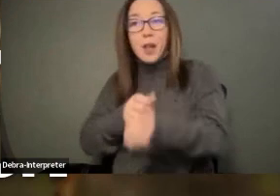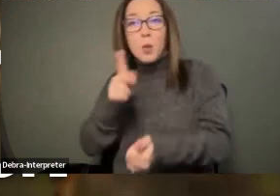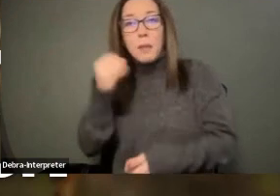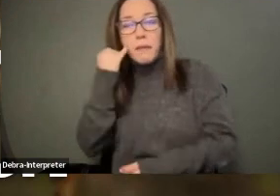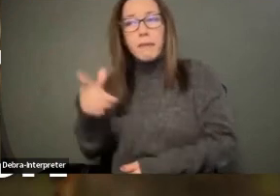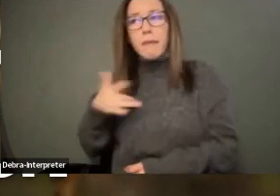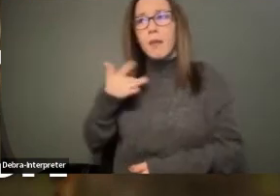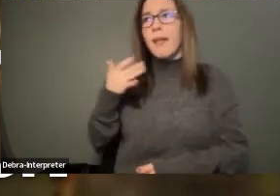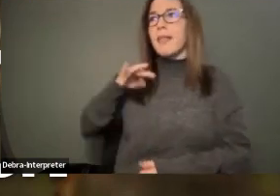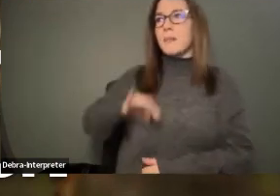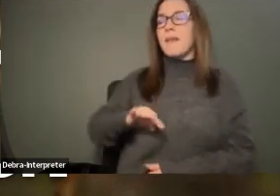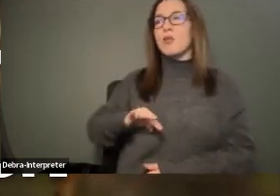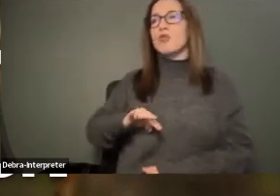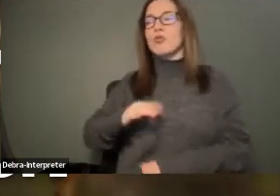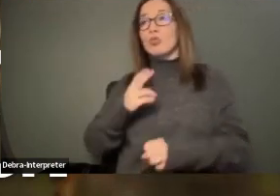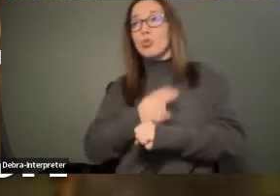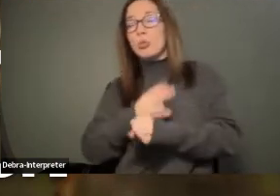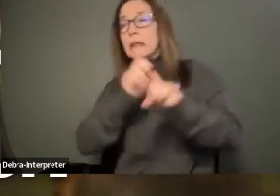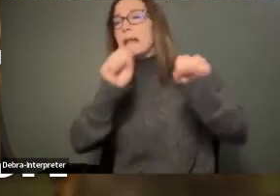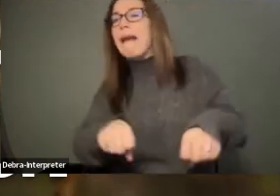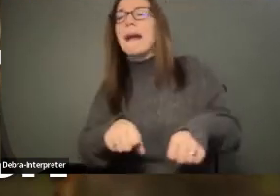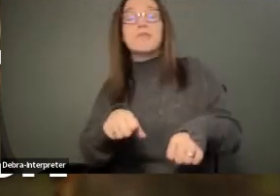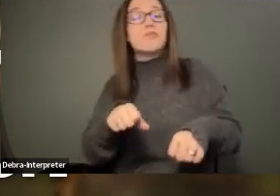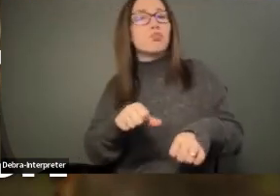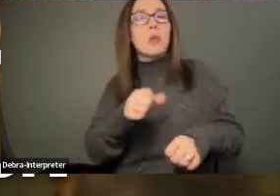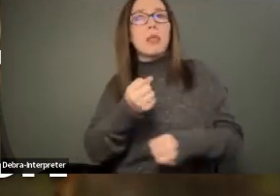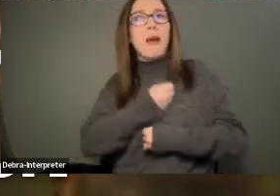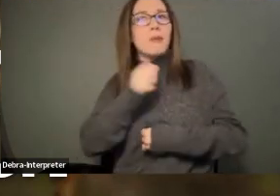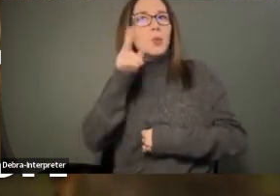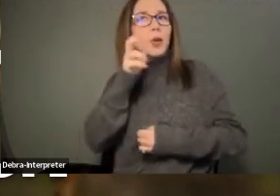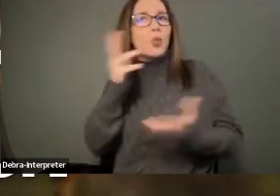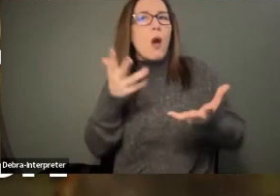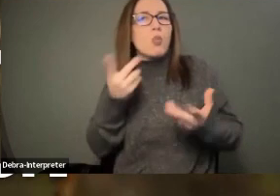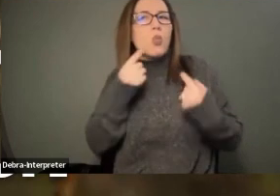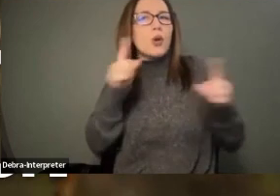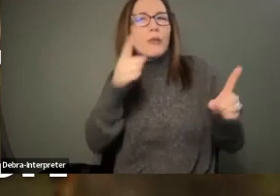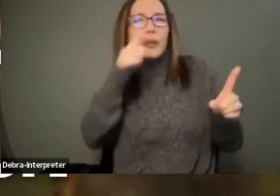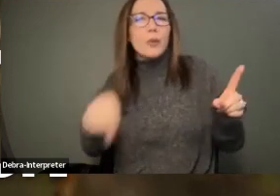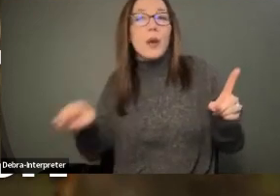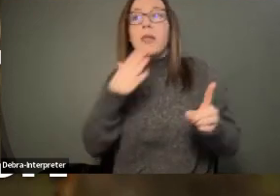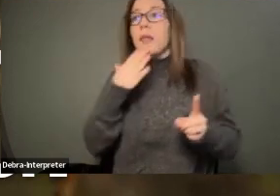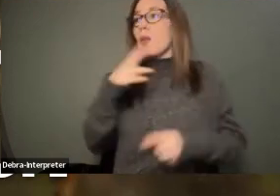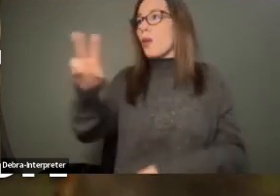get a chance to log into the library and check things out and follow up. If you find this is useful let us